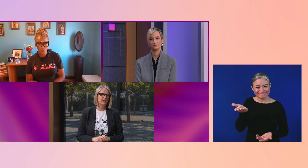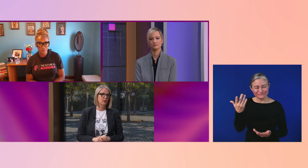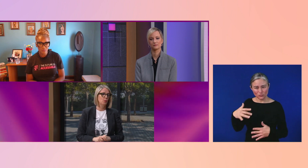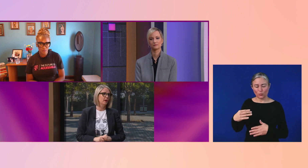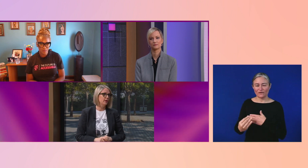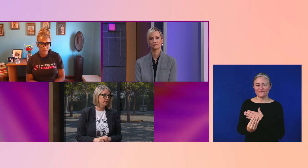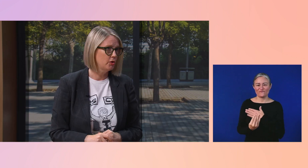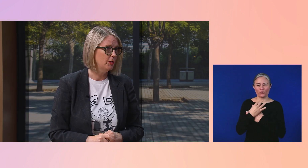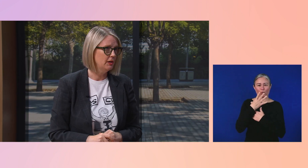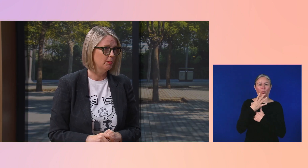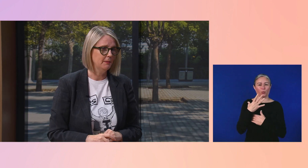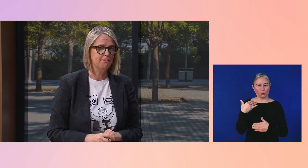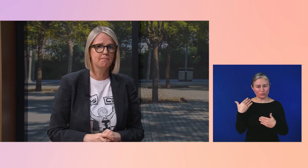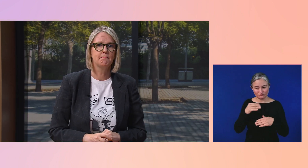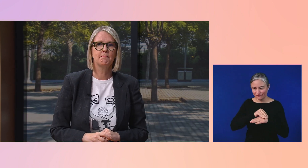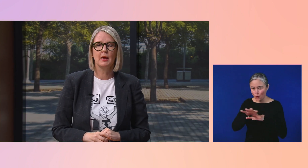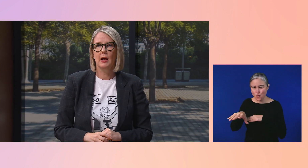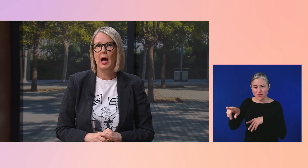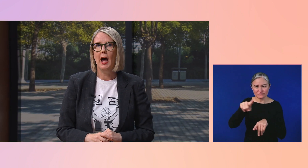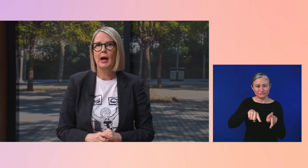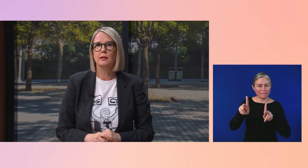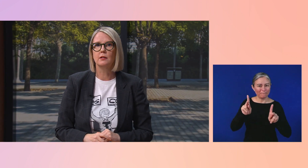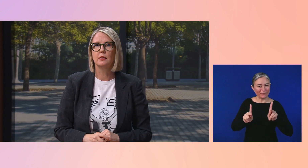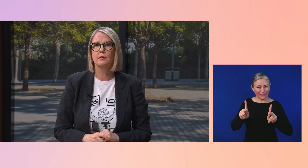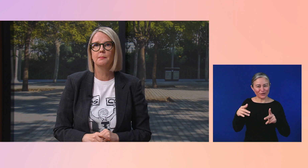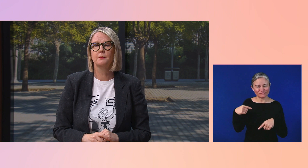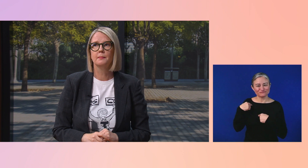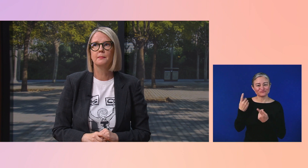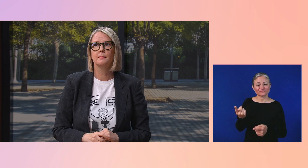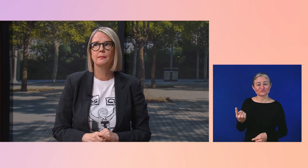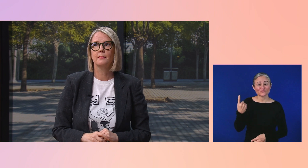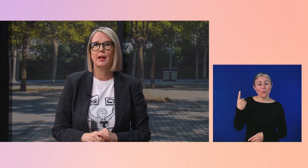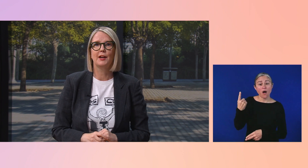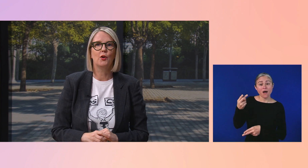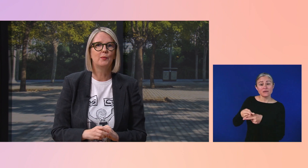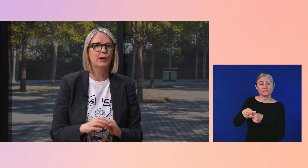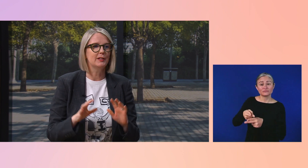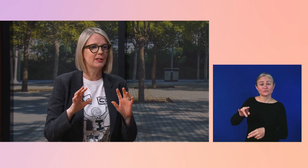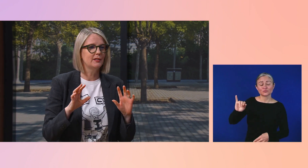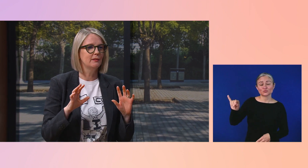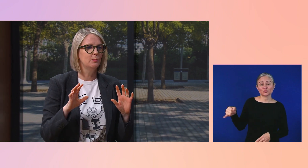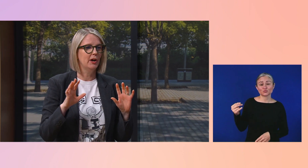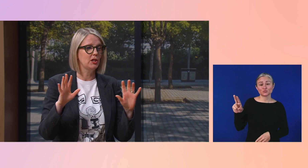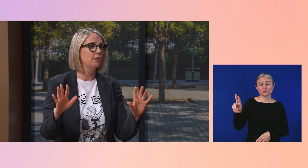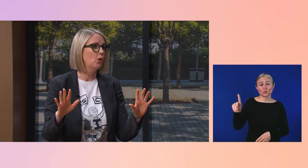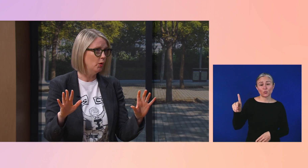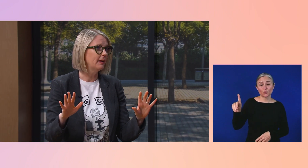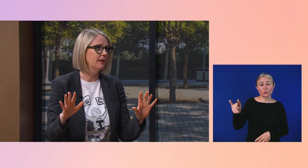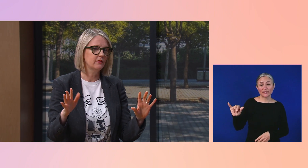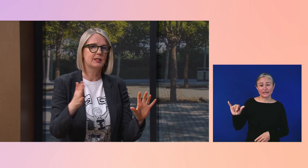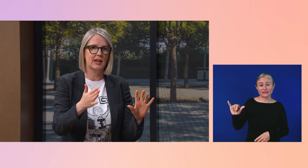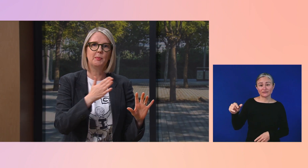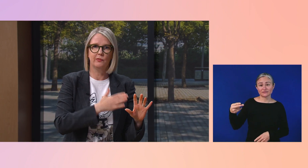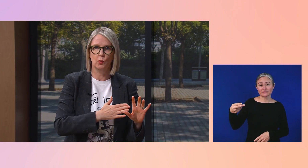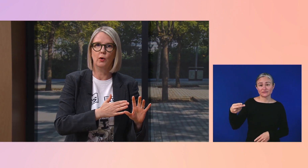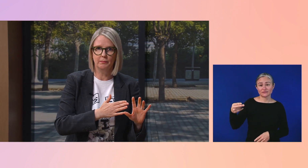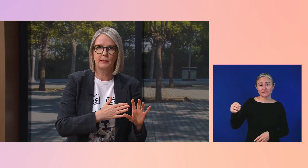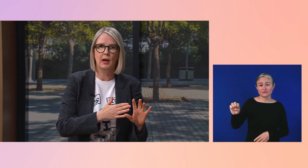One of those was Judy Heumann. I know that we're actually recording this the day before.